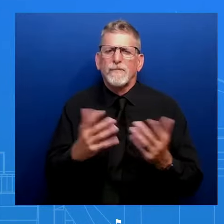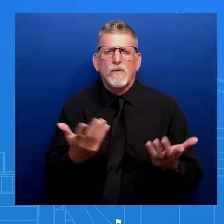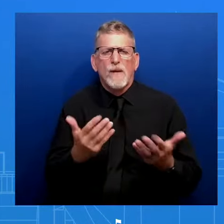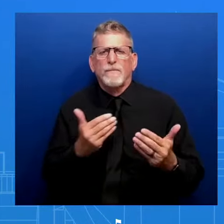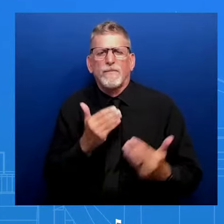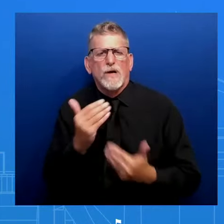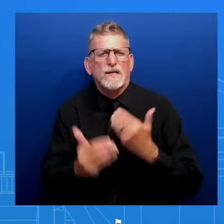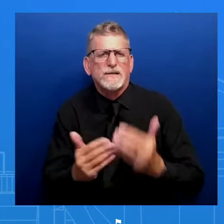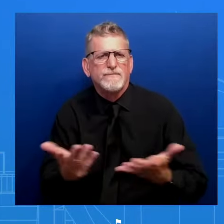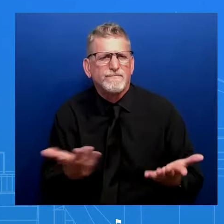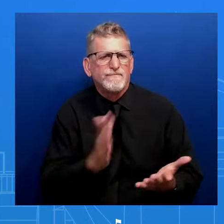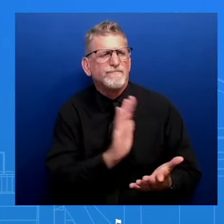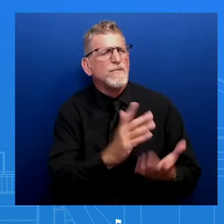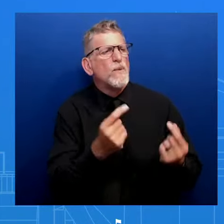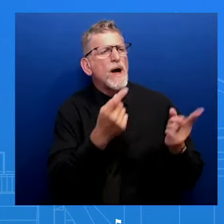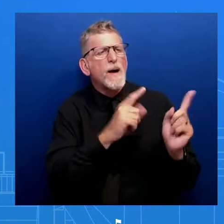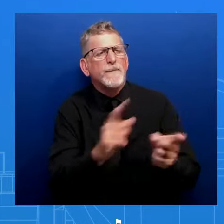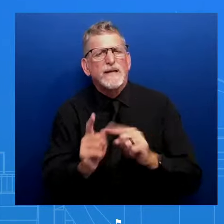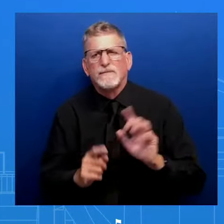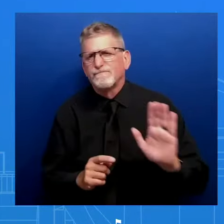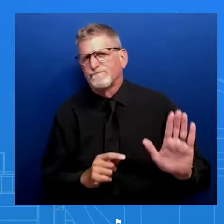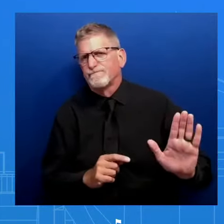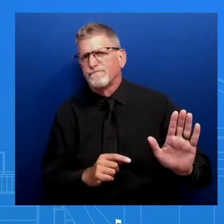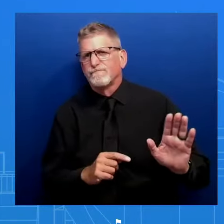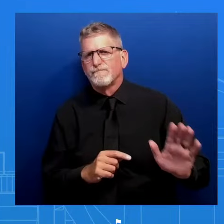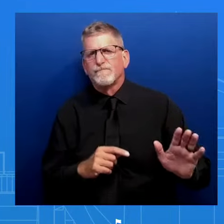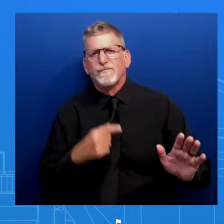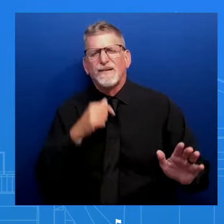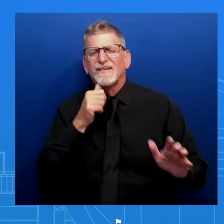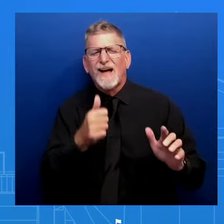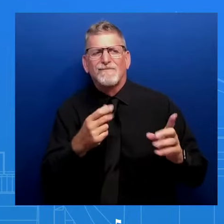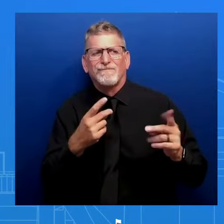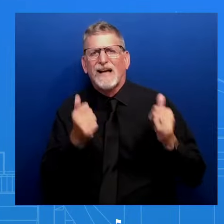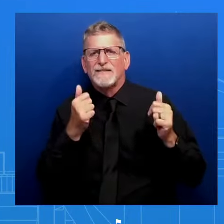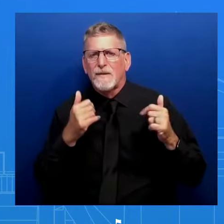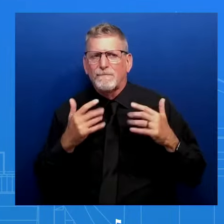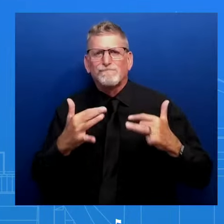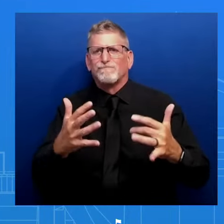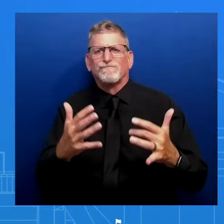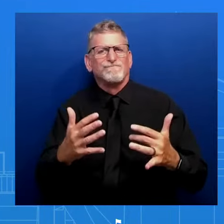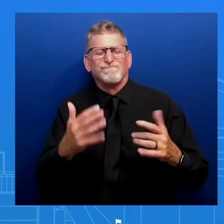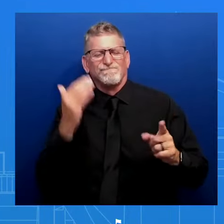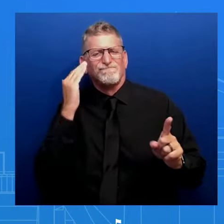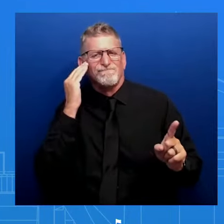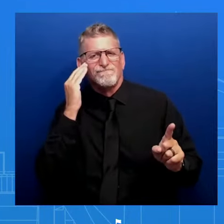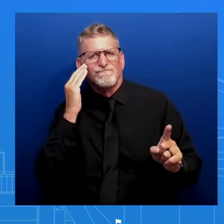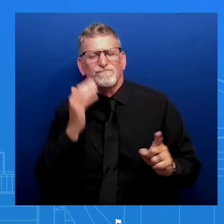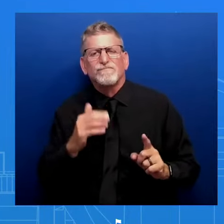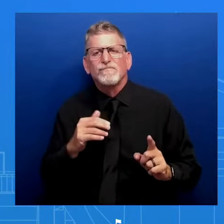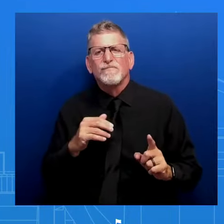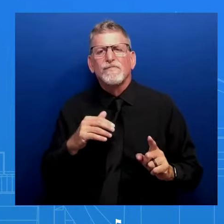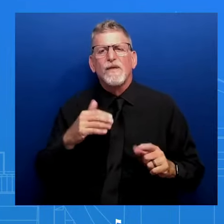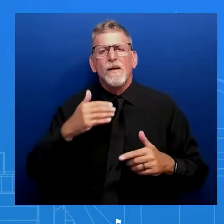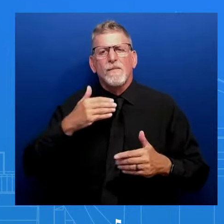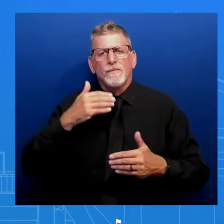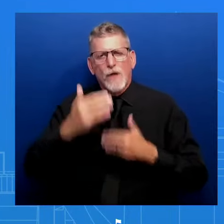that they're not going as far or as fast as they would like. That said, they are moving. It's not a stalemate.